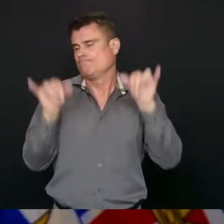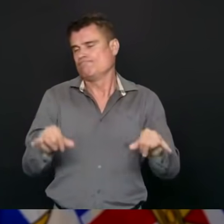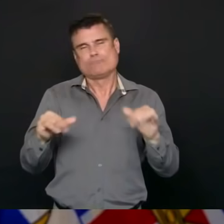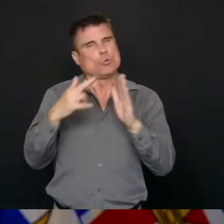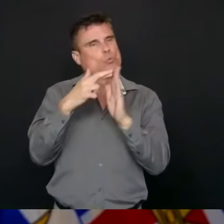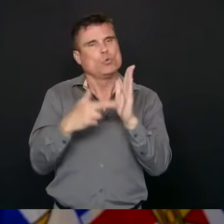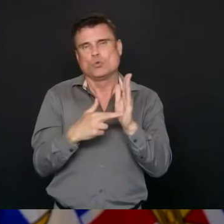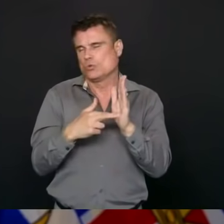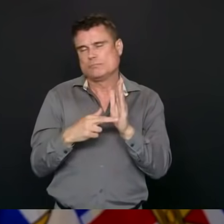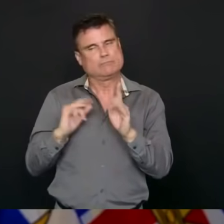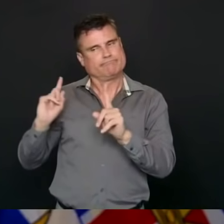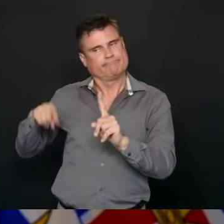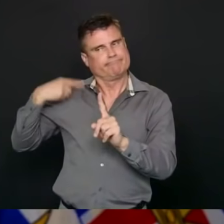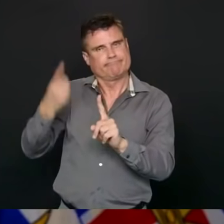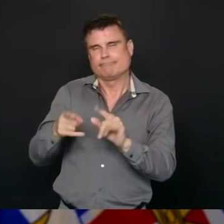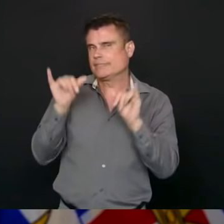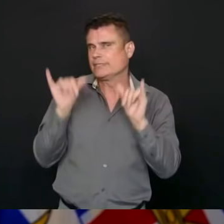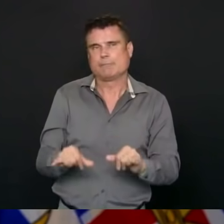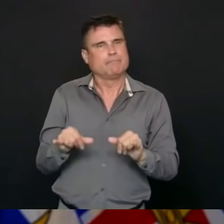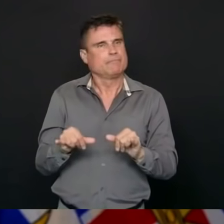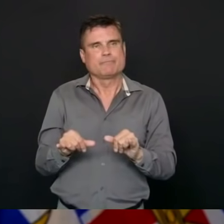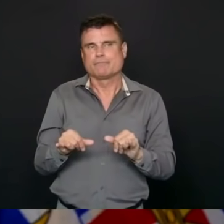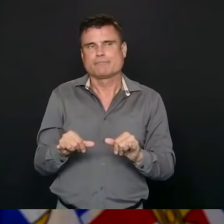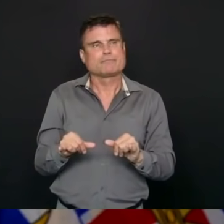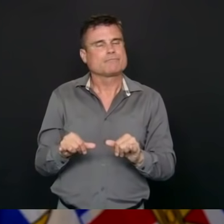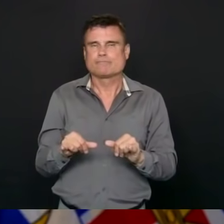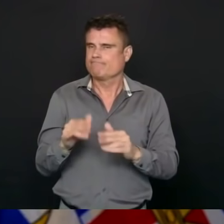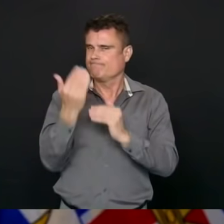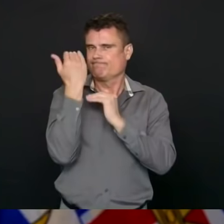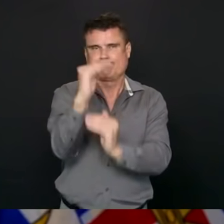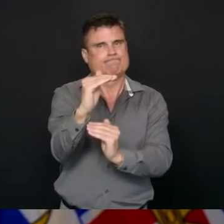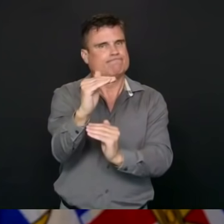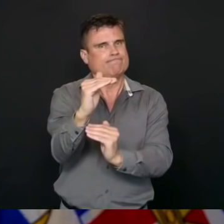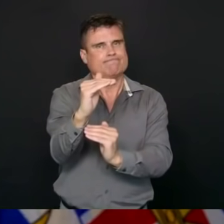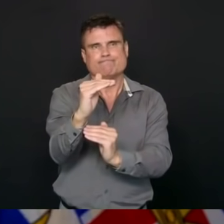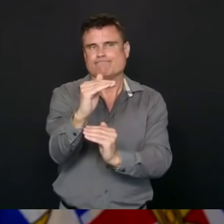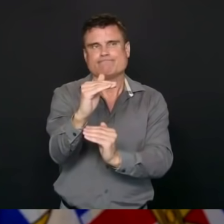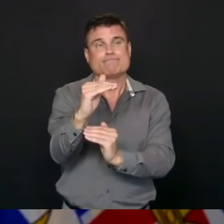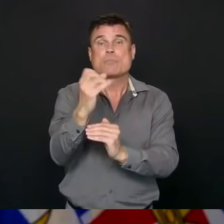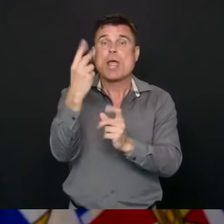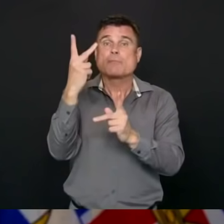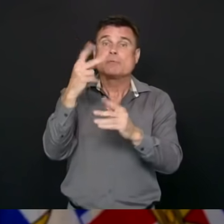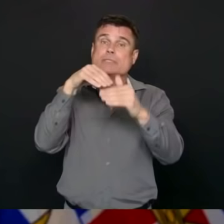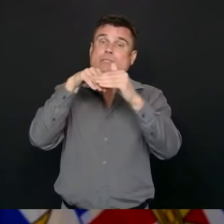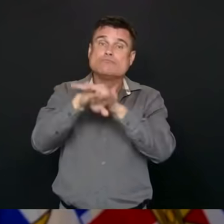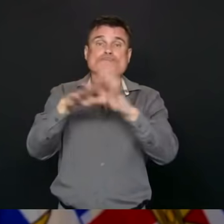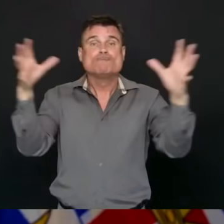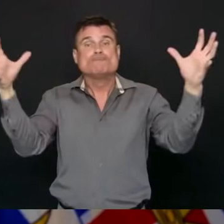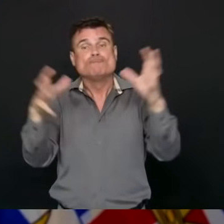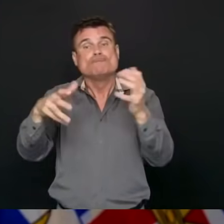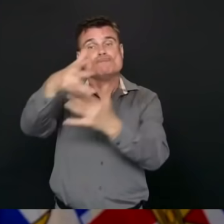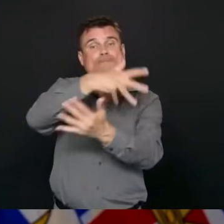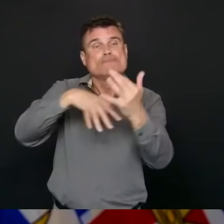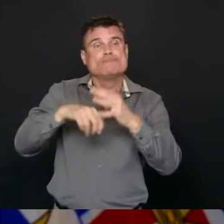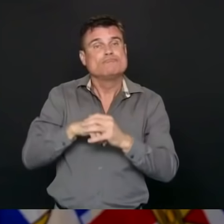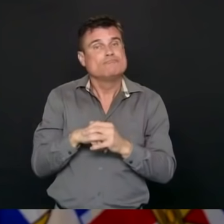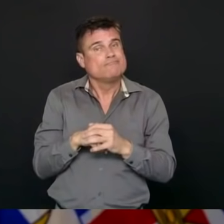we have restrictions on how many people can be at an event together.